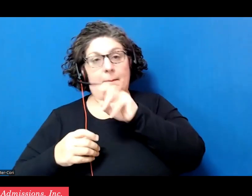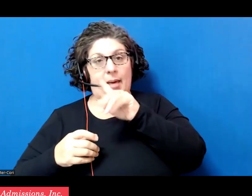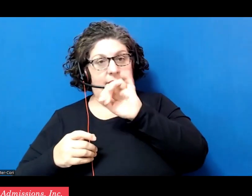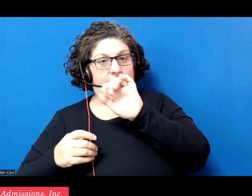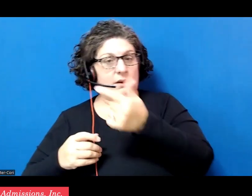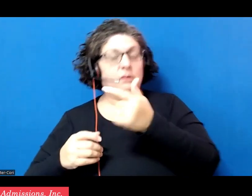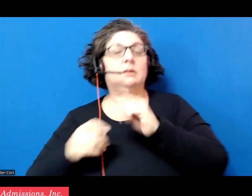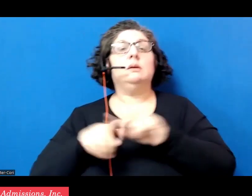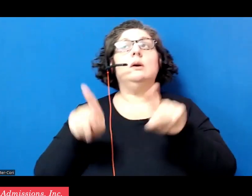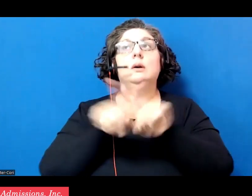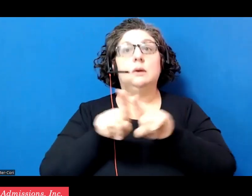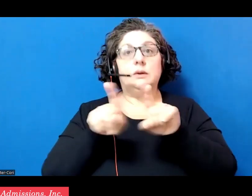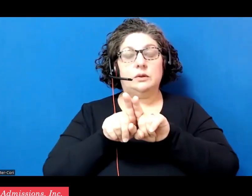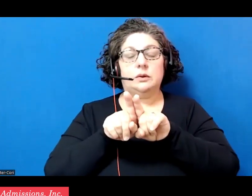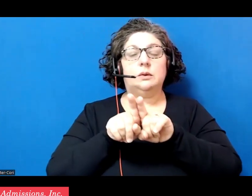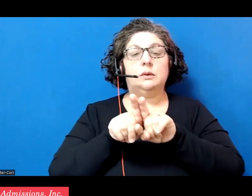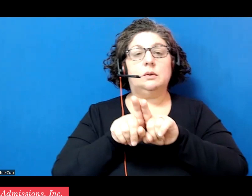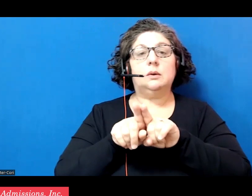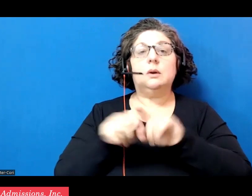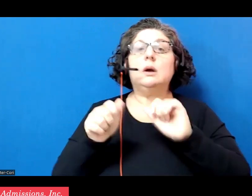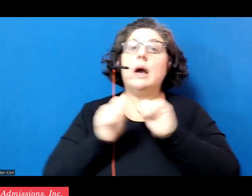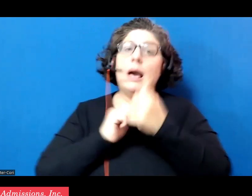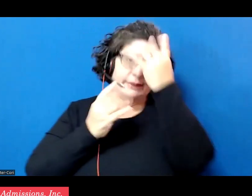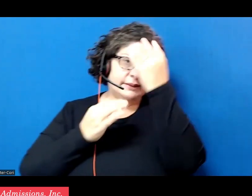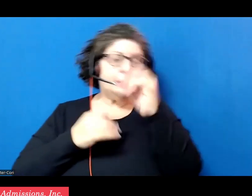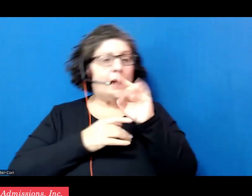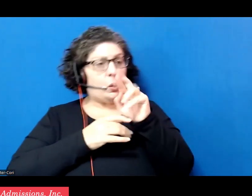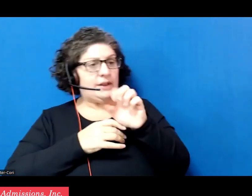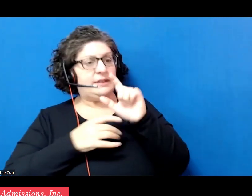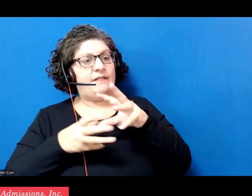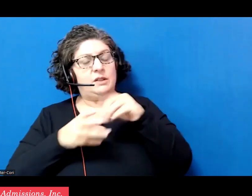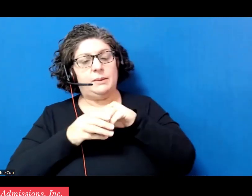And the ways of considering race has to be narrowly tailored.